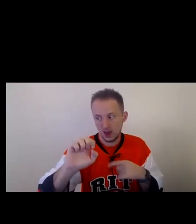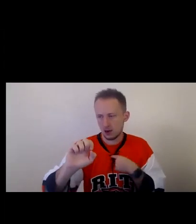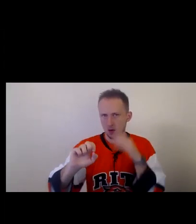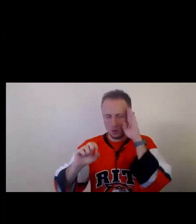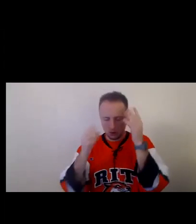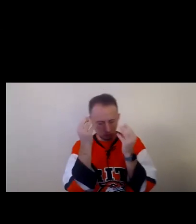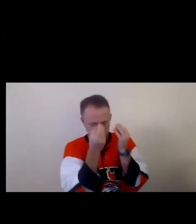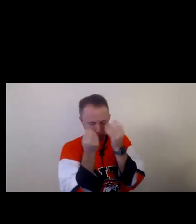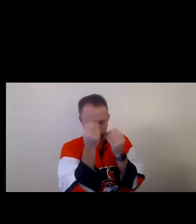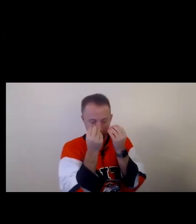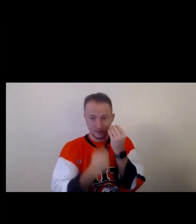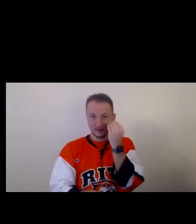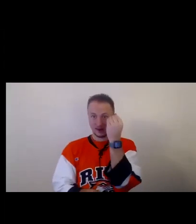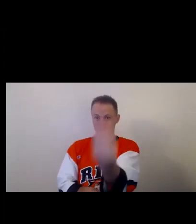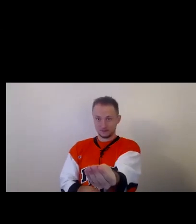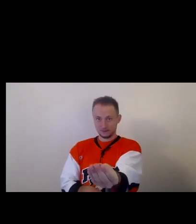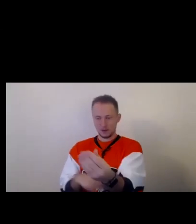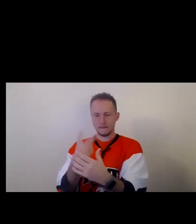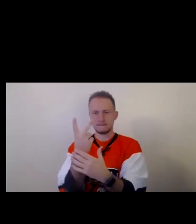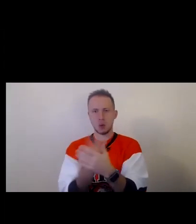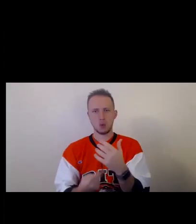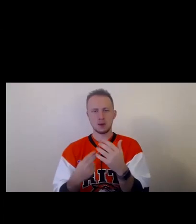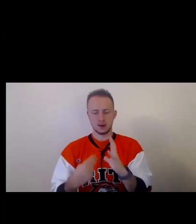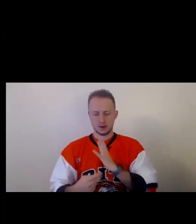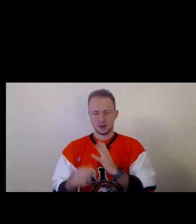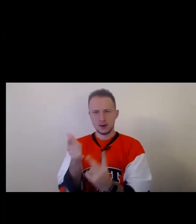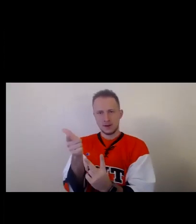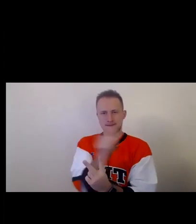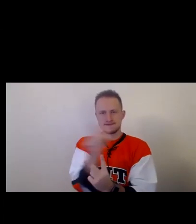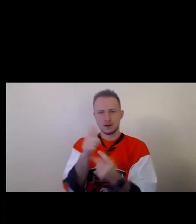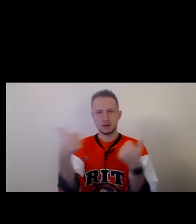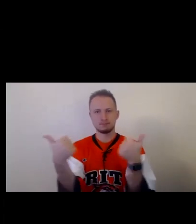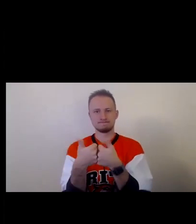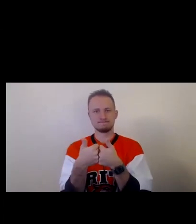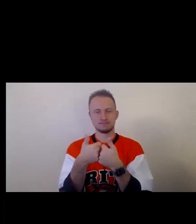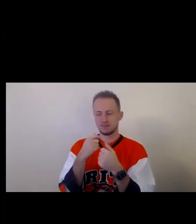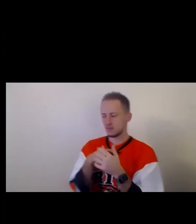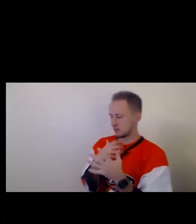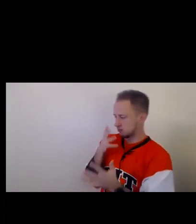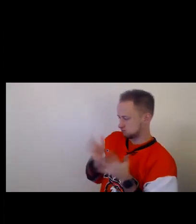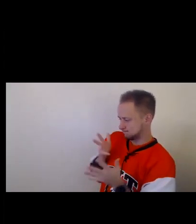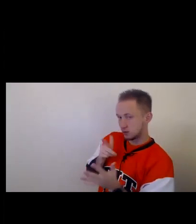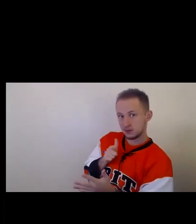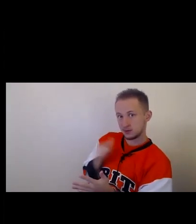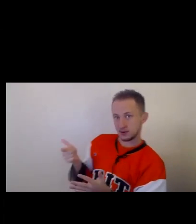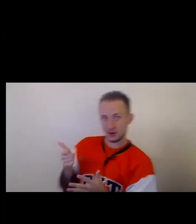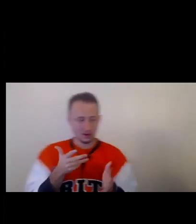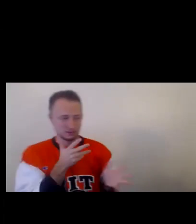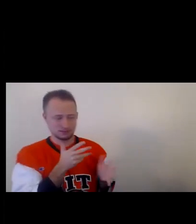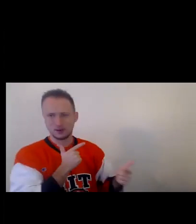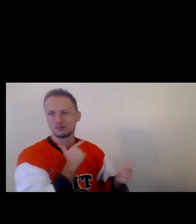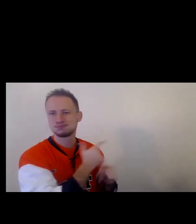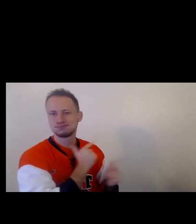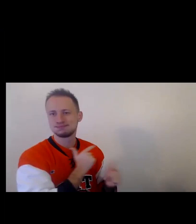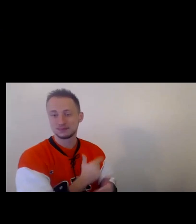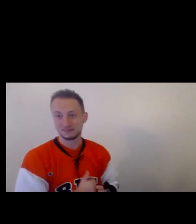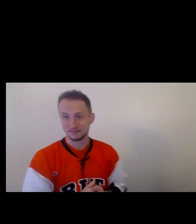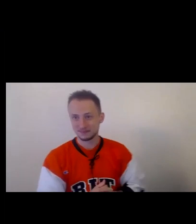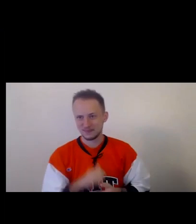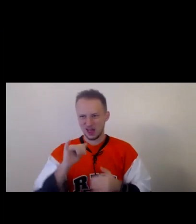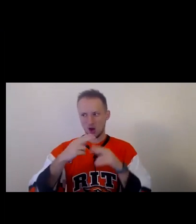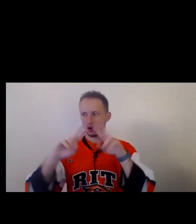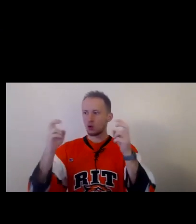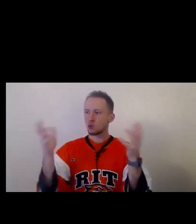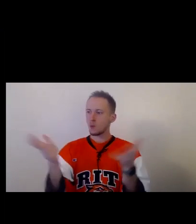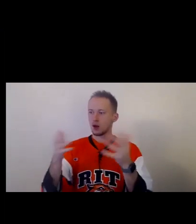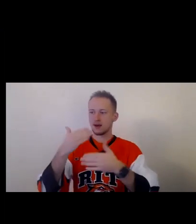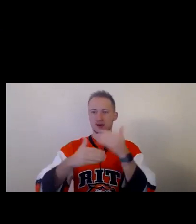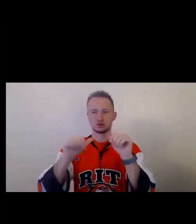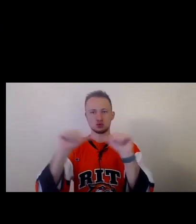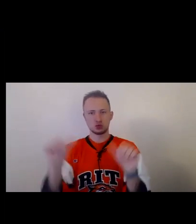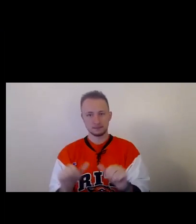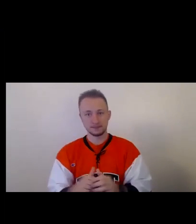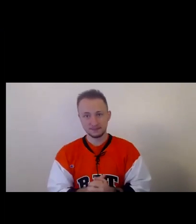And they will be going back and forth in a competition to make a story with these handshapes.